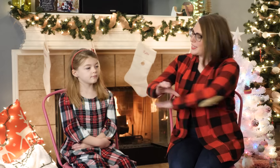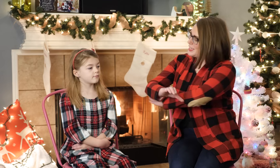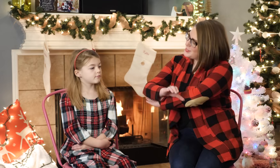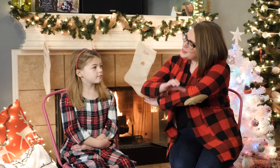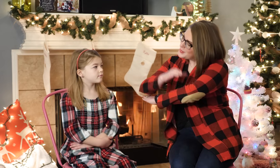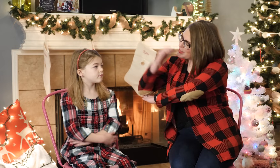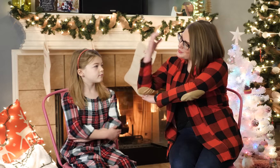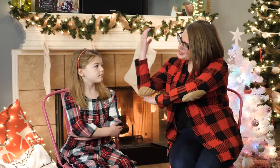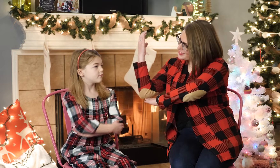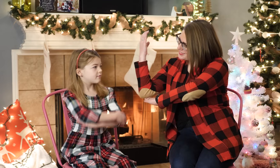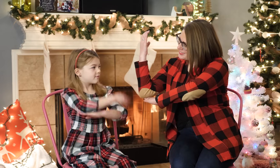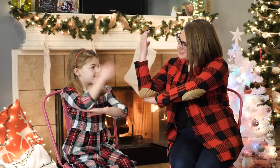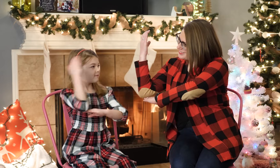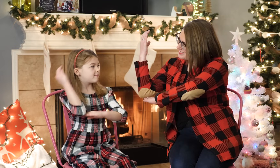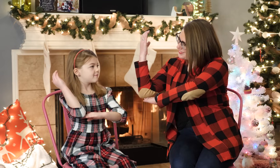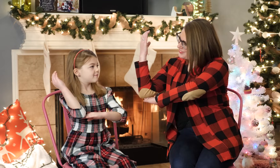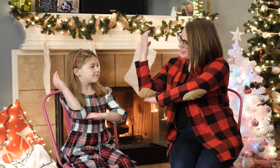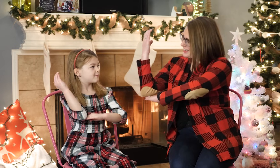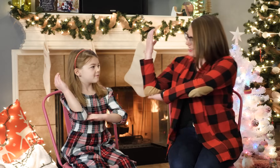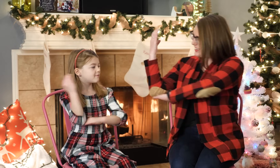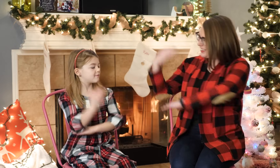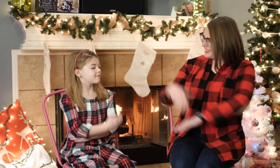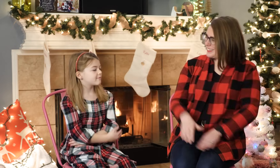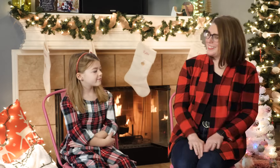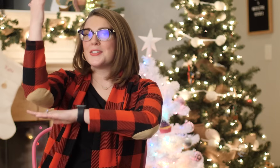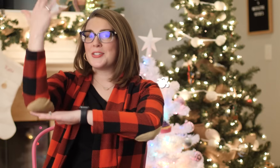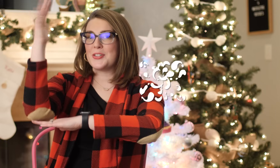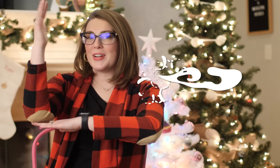Can you do Christmas? Very good. TREE